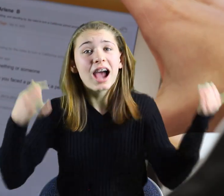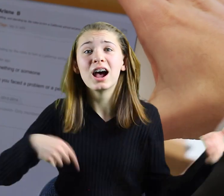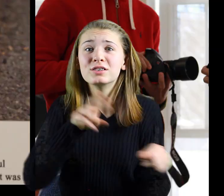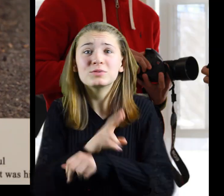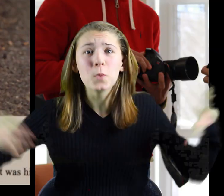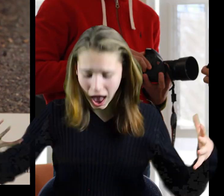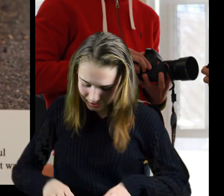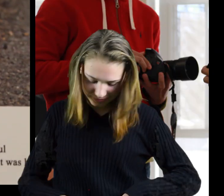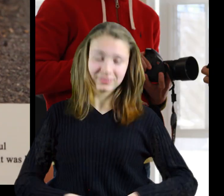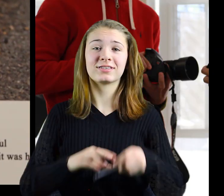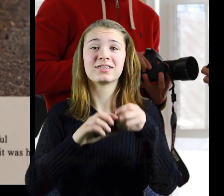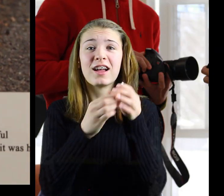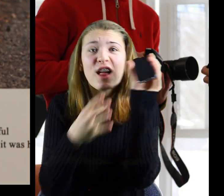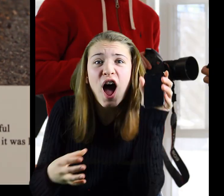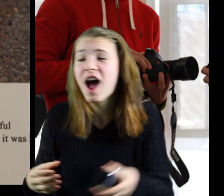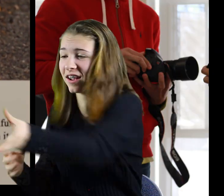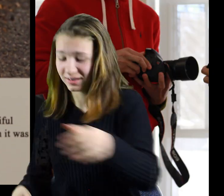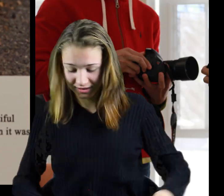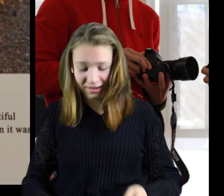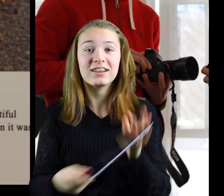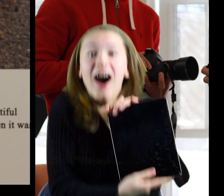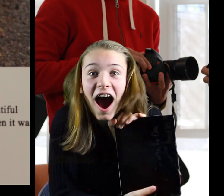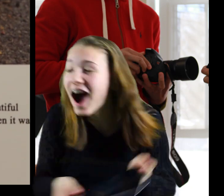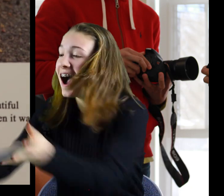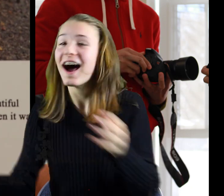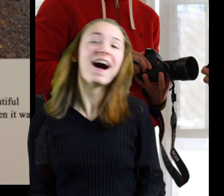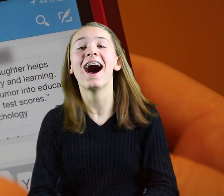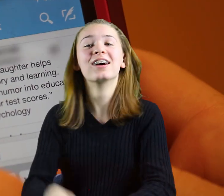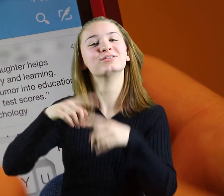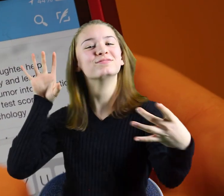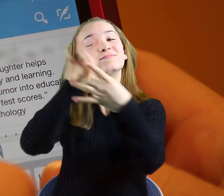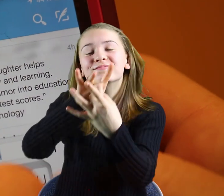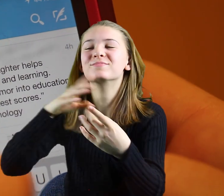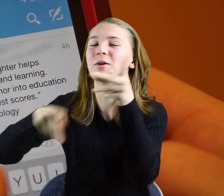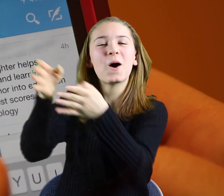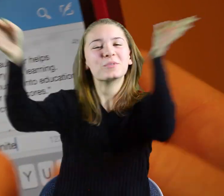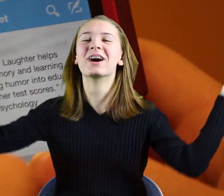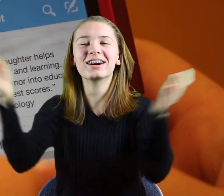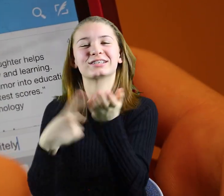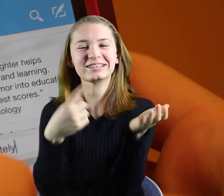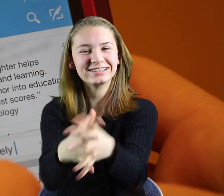Today we are using our tablets, cameras and phones to connect people world wide to open discussions.